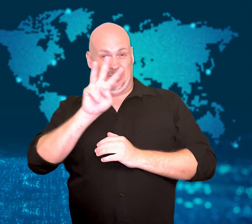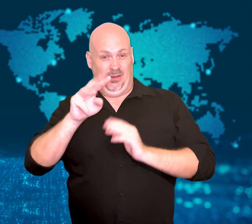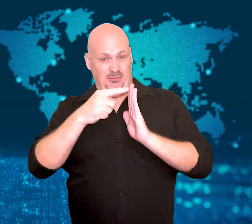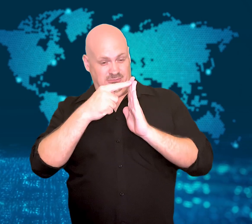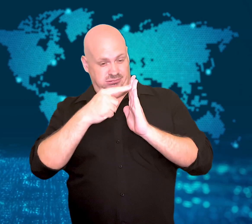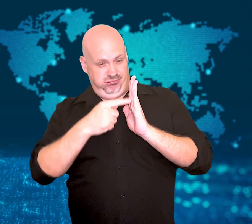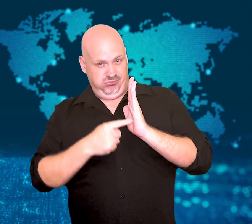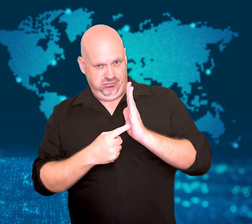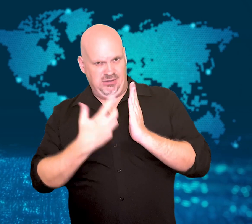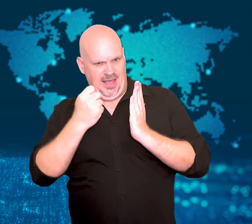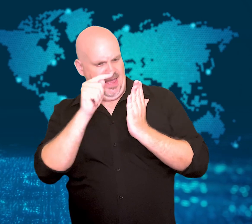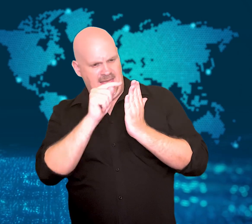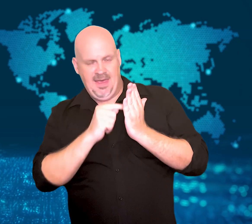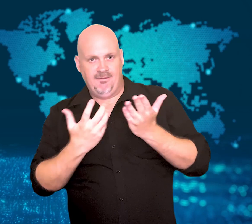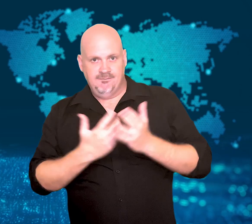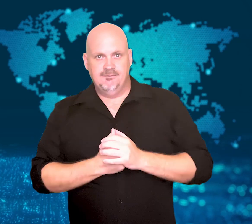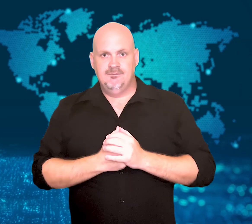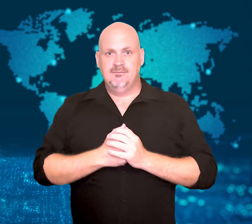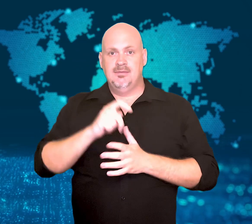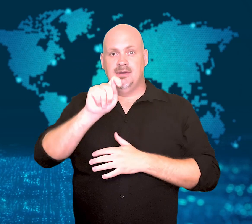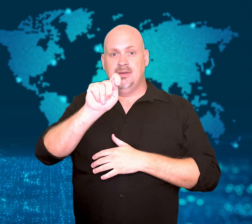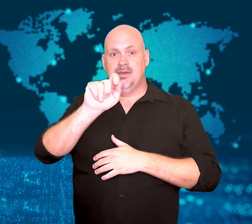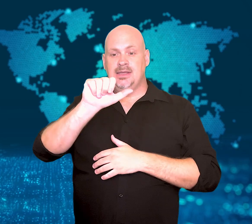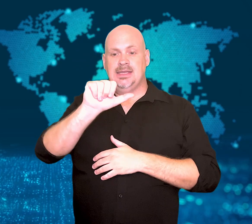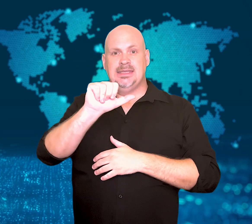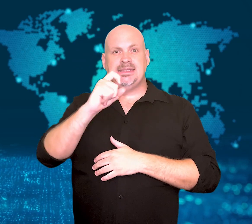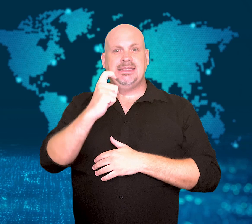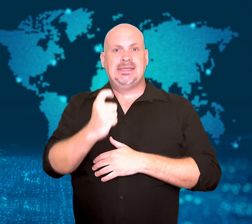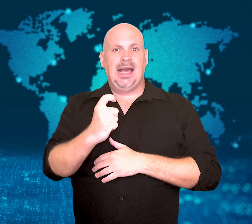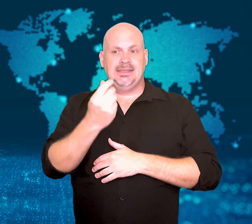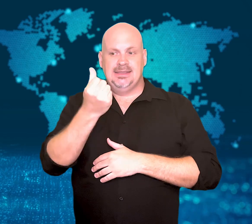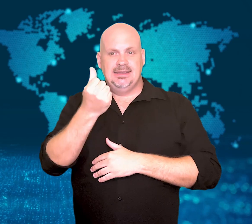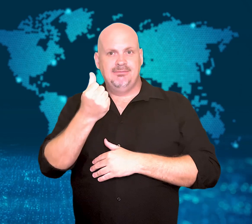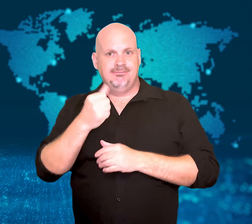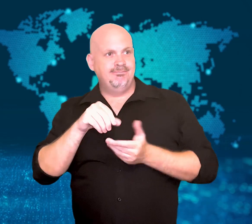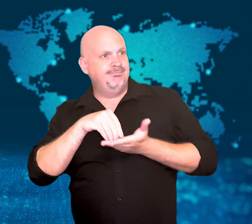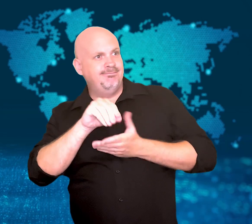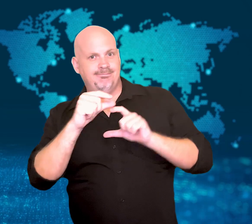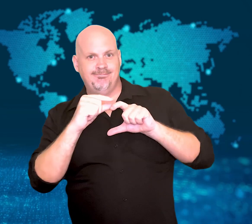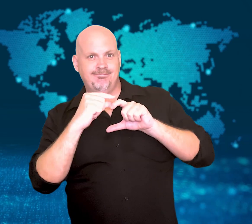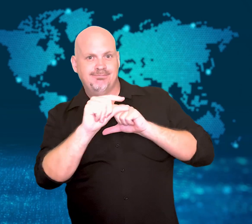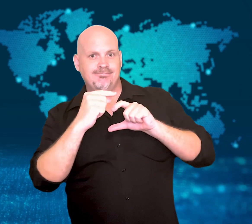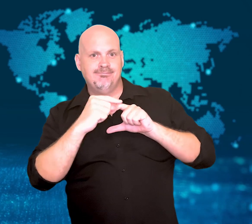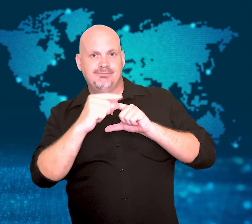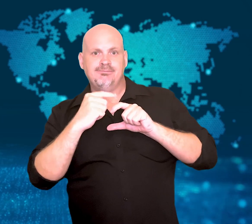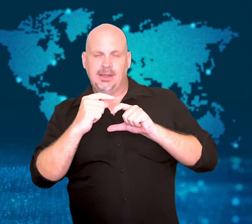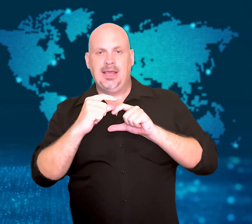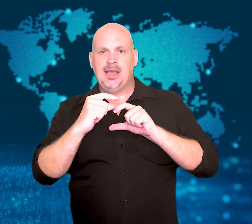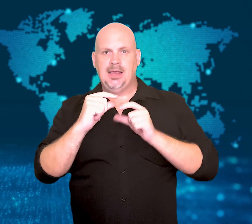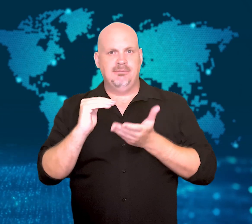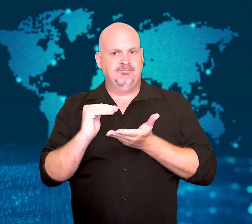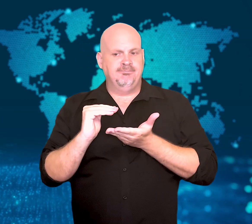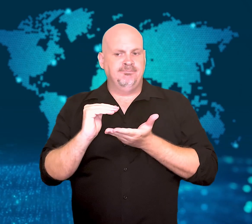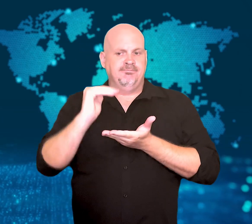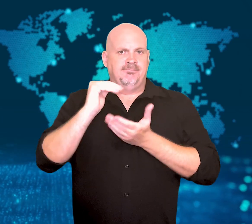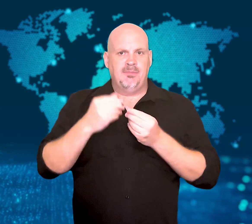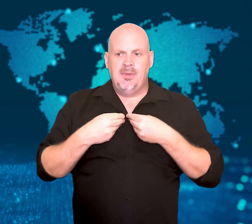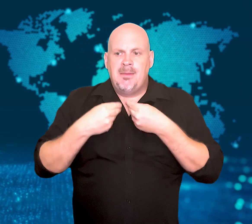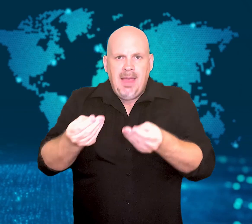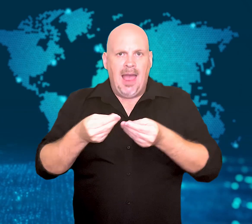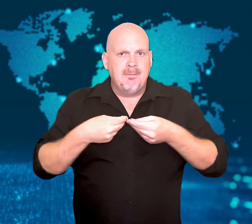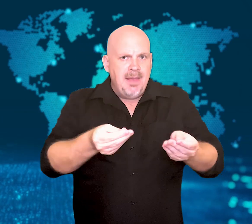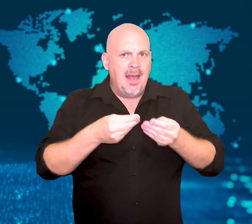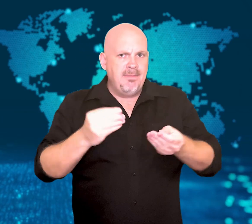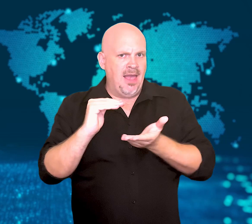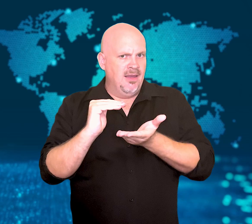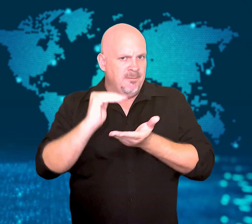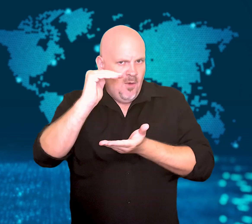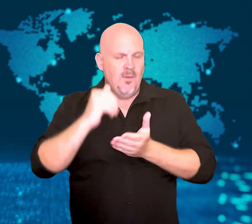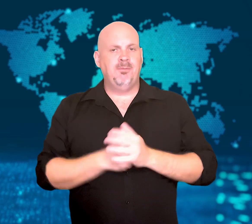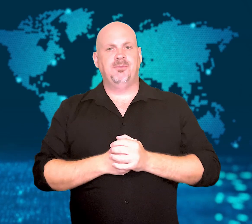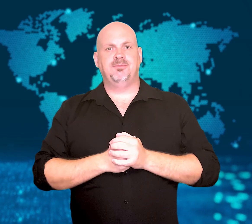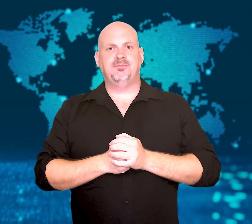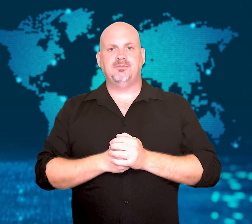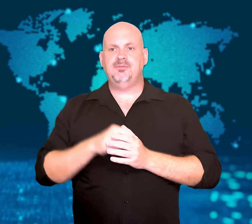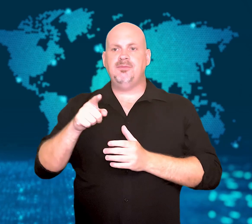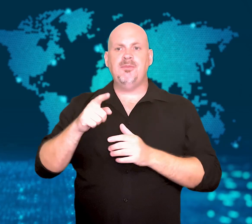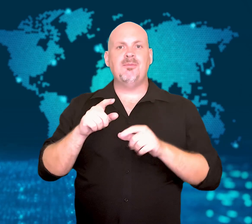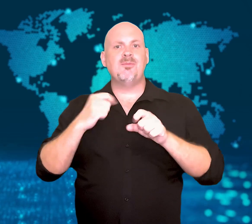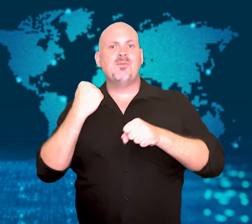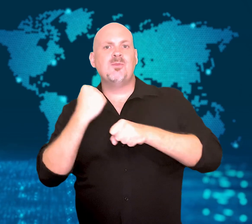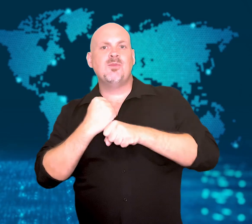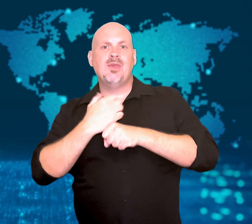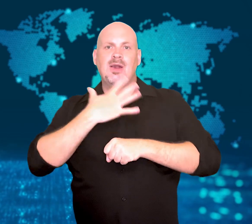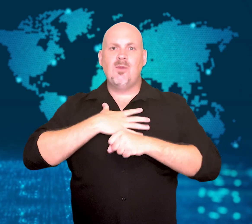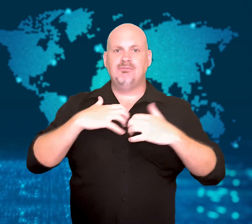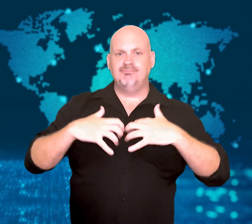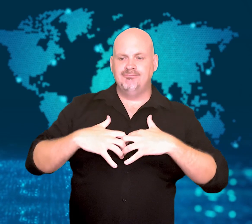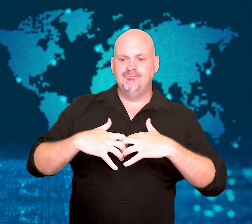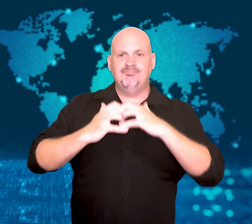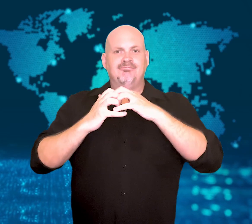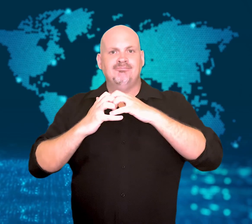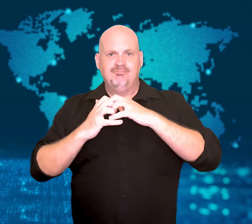The measures include increasing tax refunds, providing or extending loans